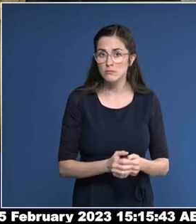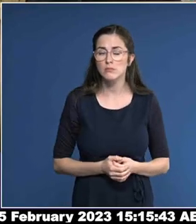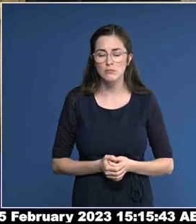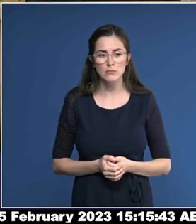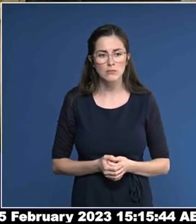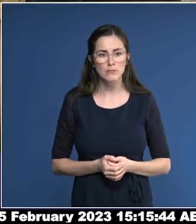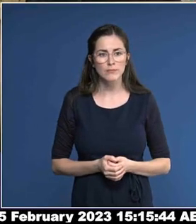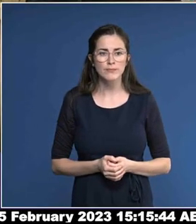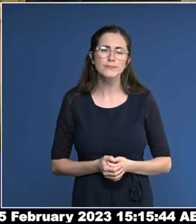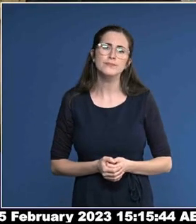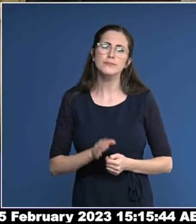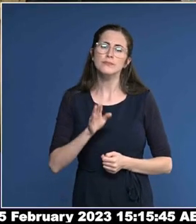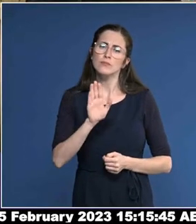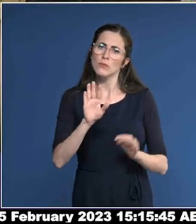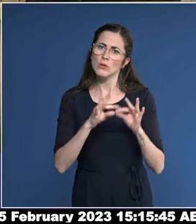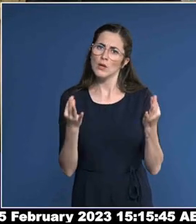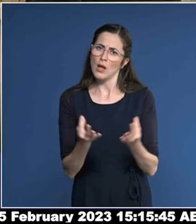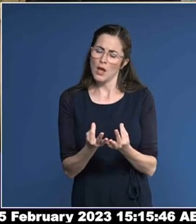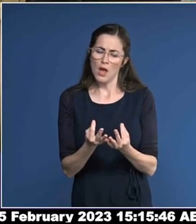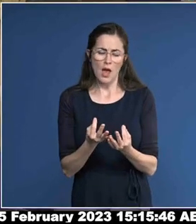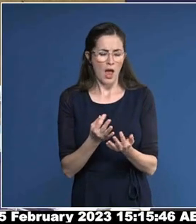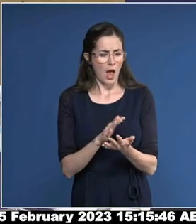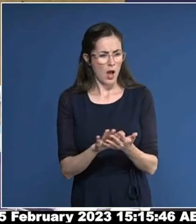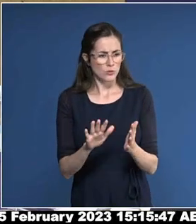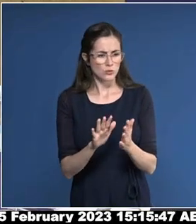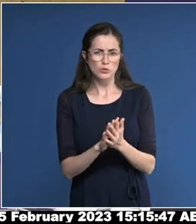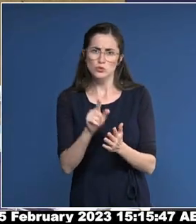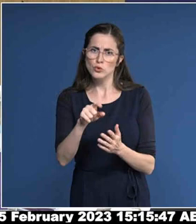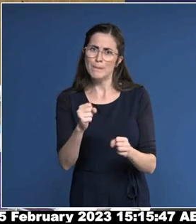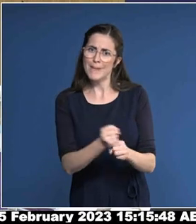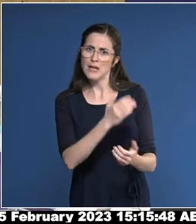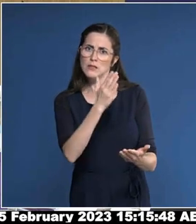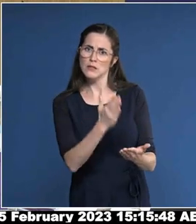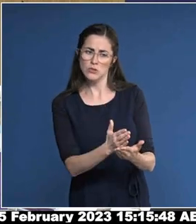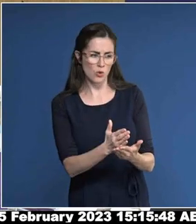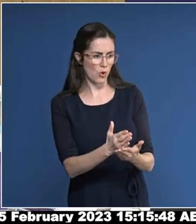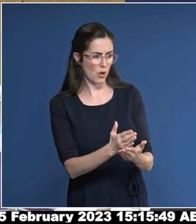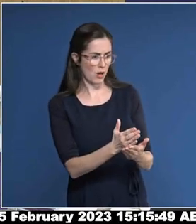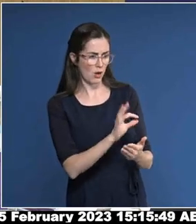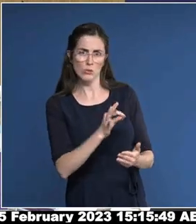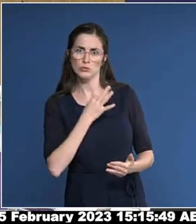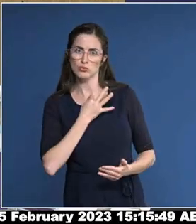make sure that there's not a greater risk from your staff that go in there?